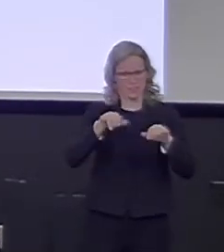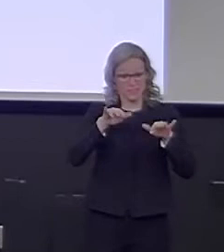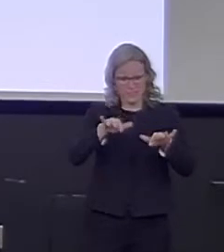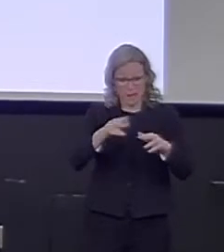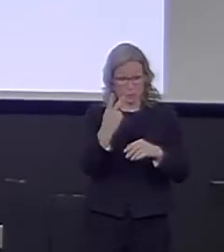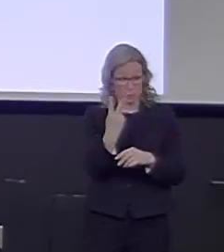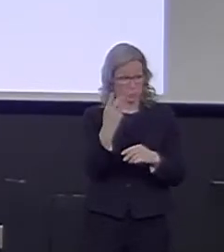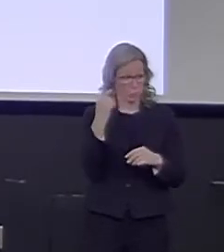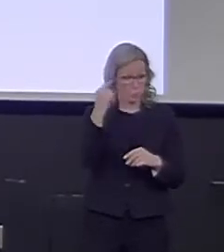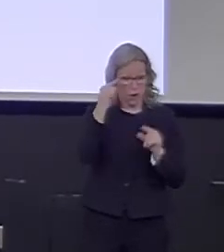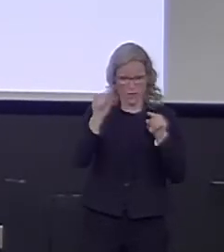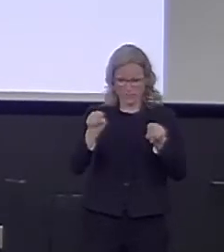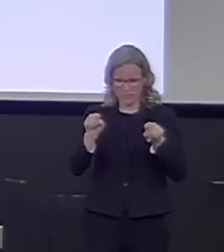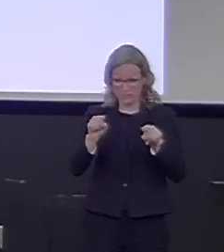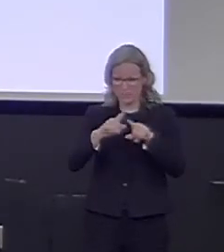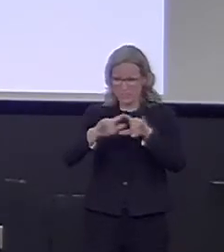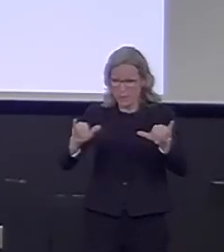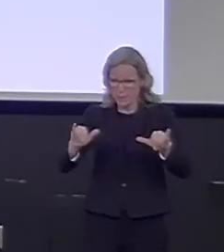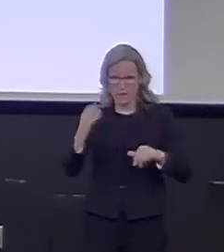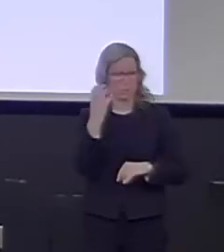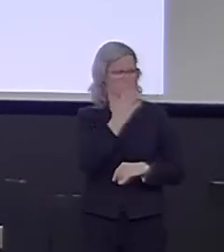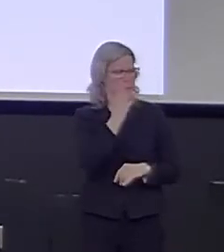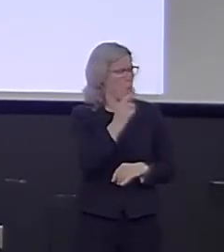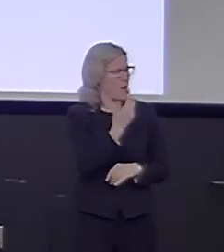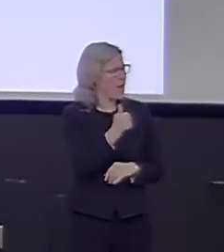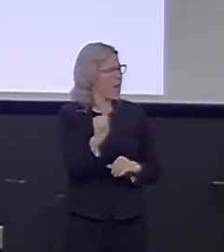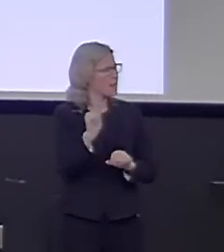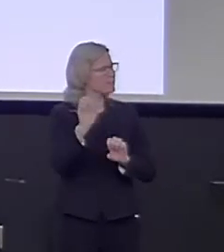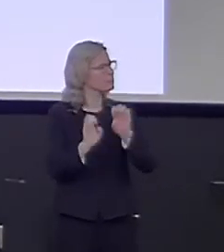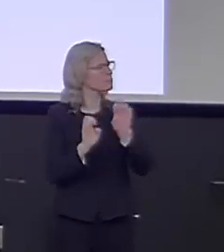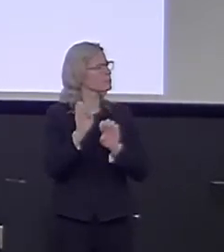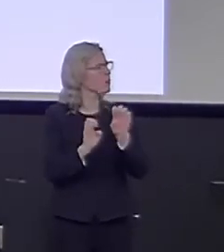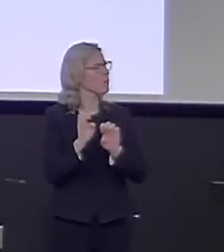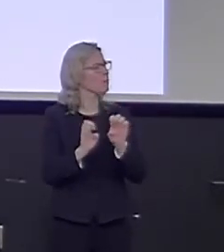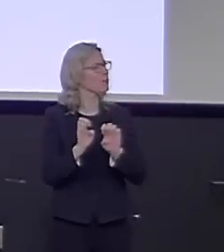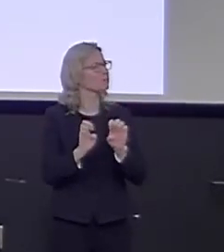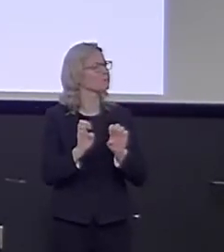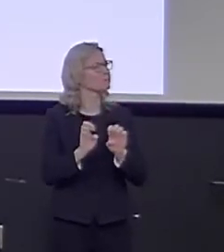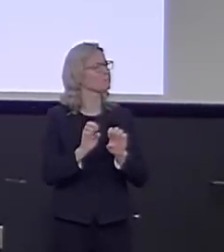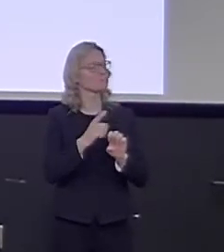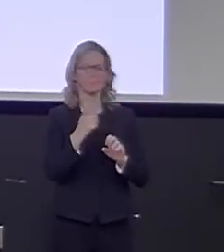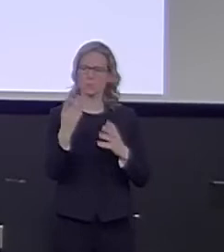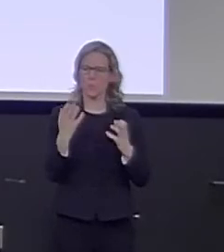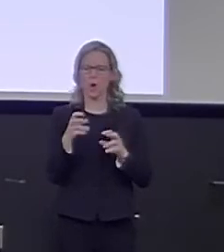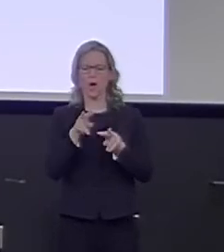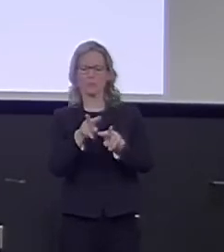or any type of experiment where you want to have people in a natural environment